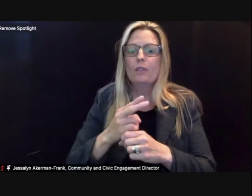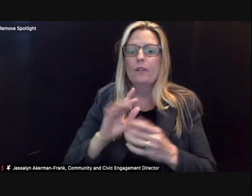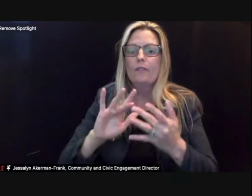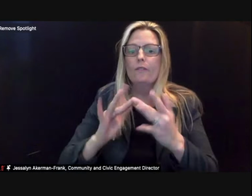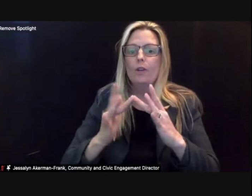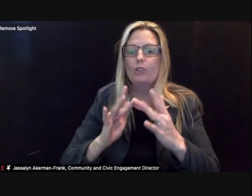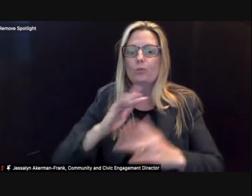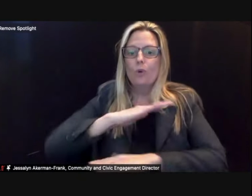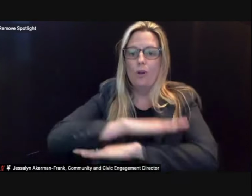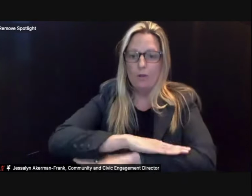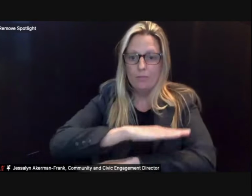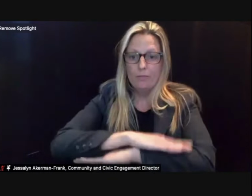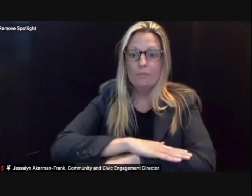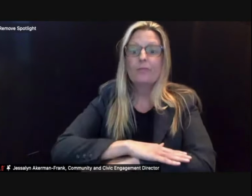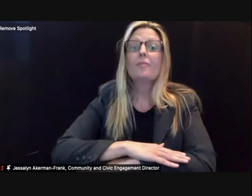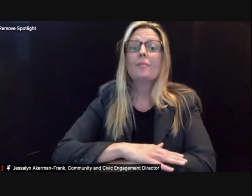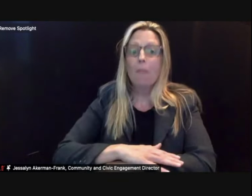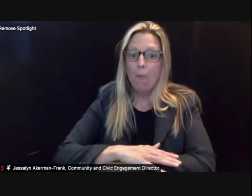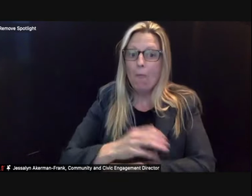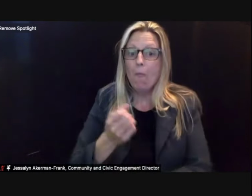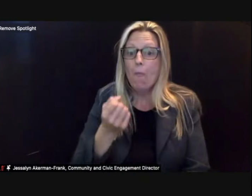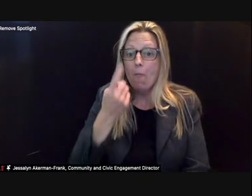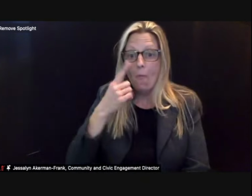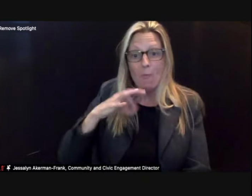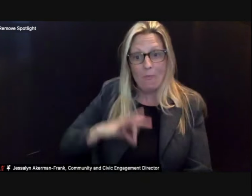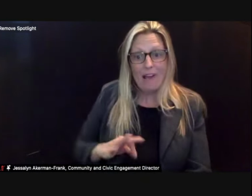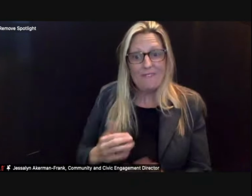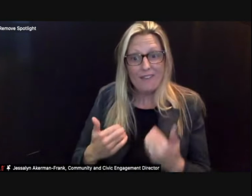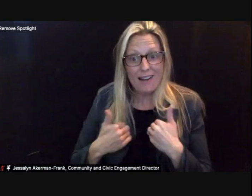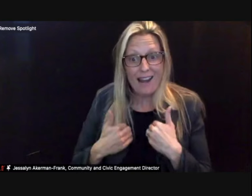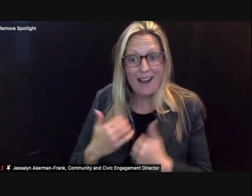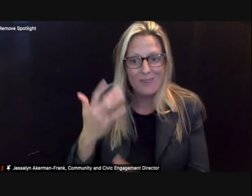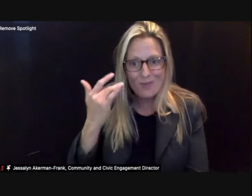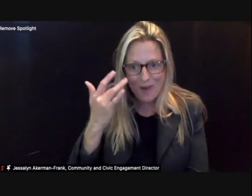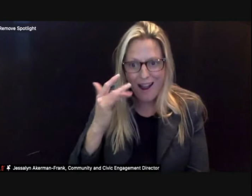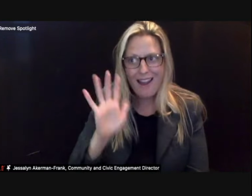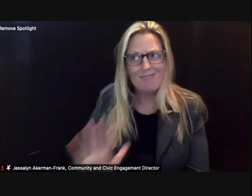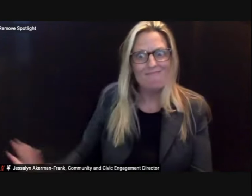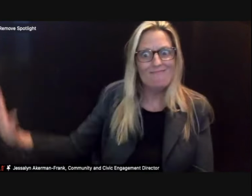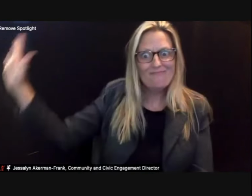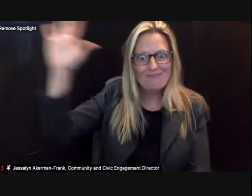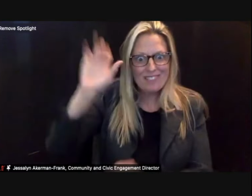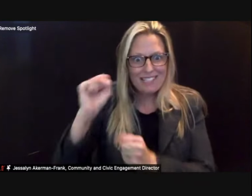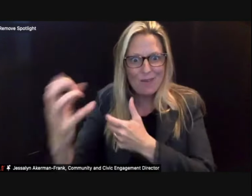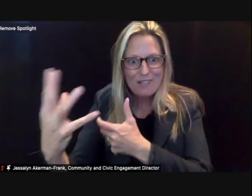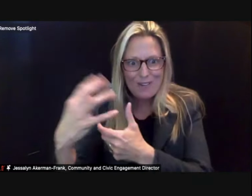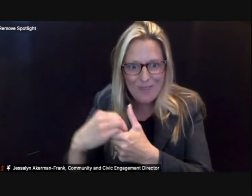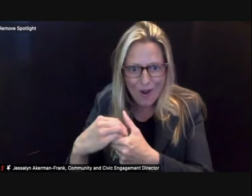we had to brainstorm how we engage using virtual platforms.